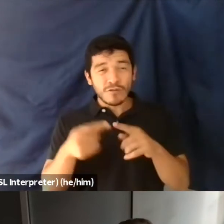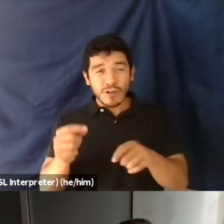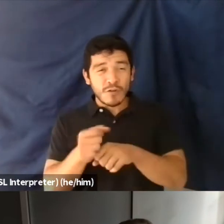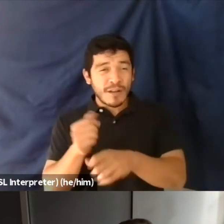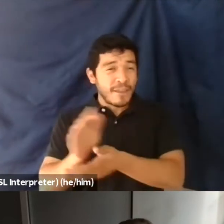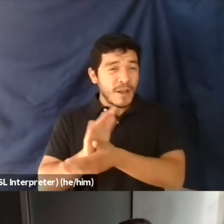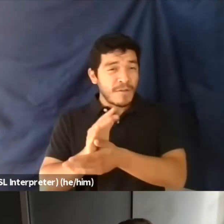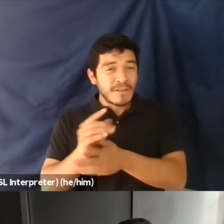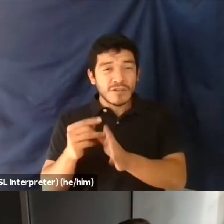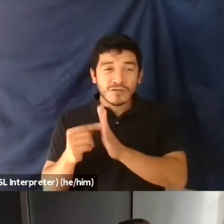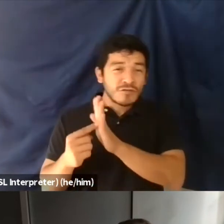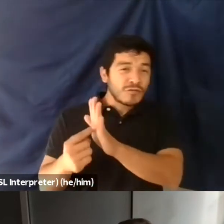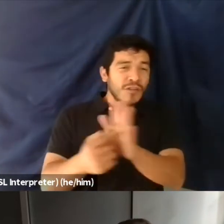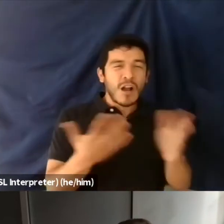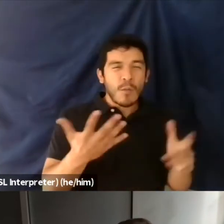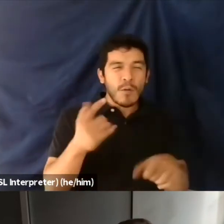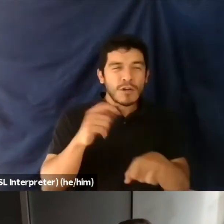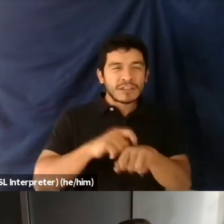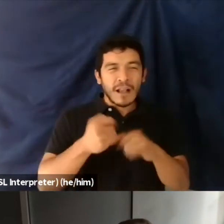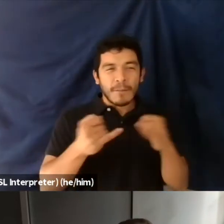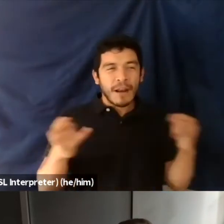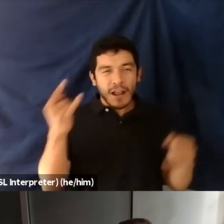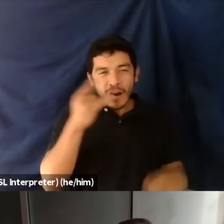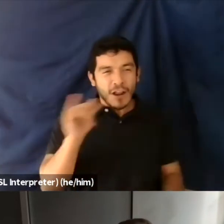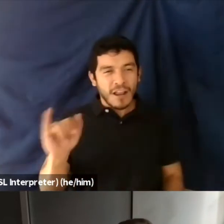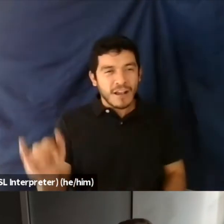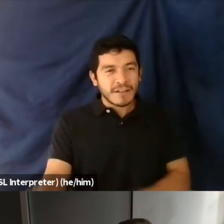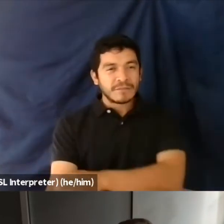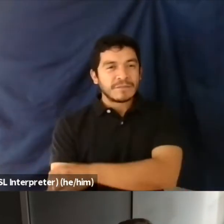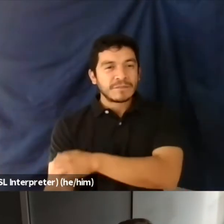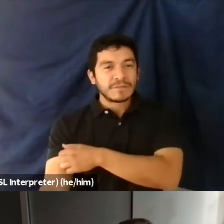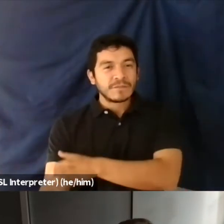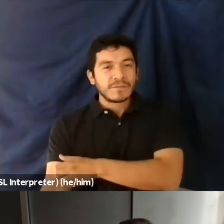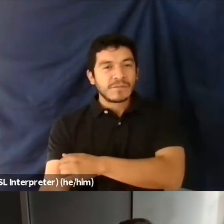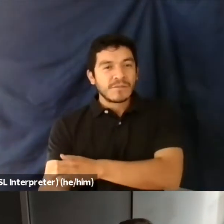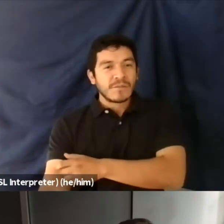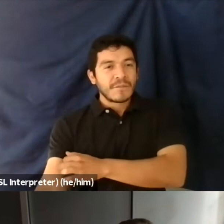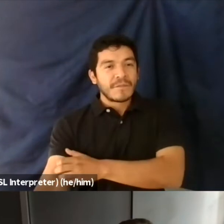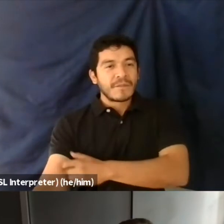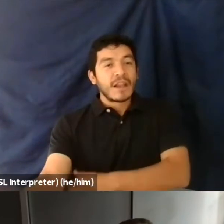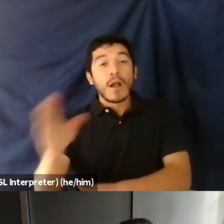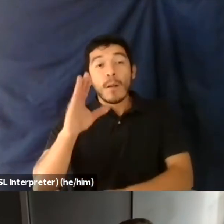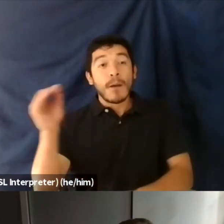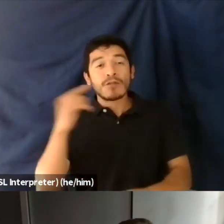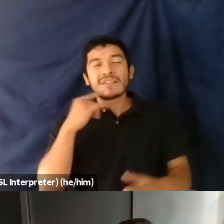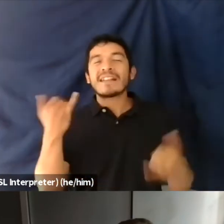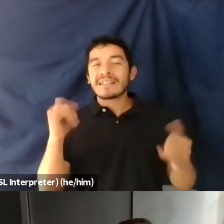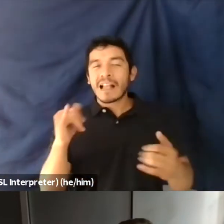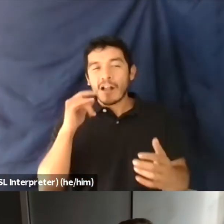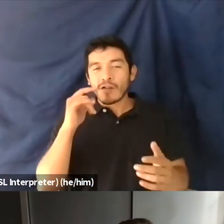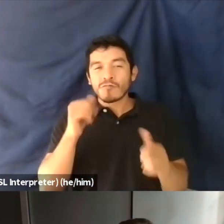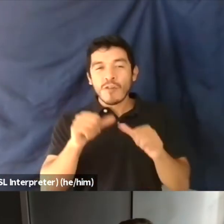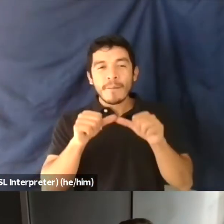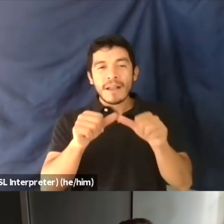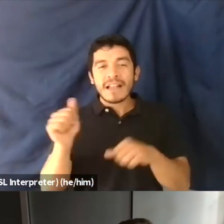Or what, like, what was the timeline around it? Oh yeah, it remains a trick and a trade, and a treat.